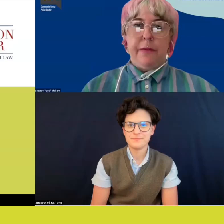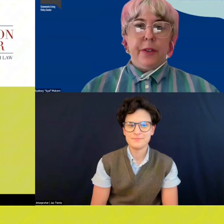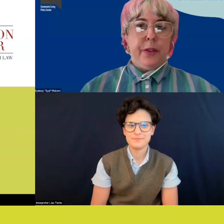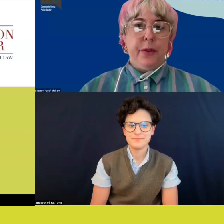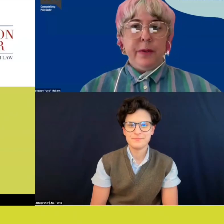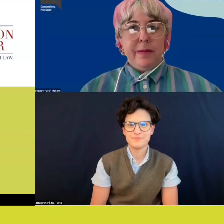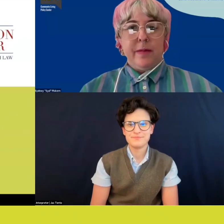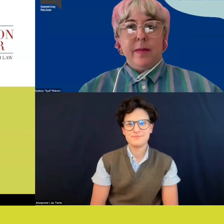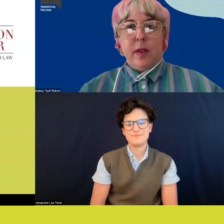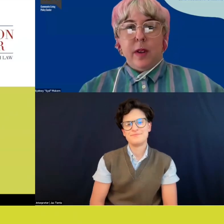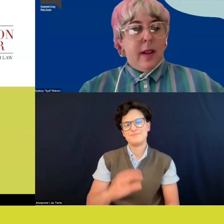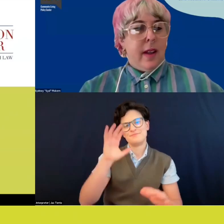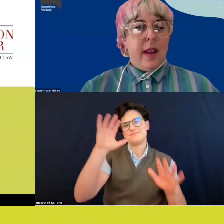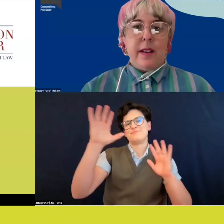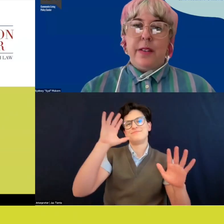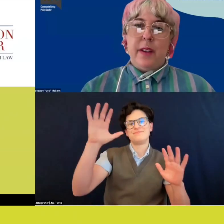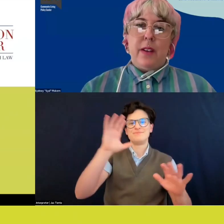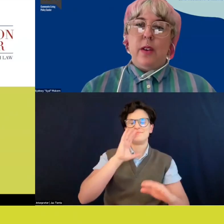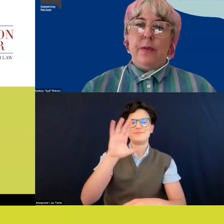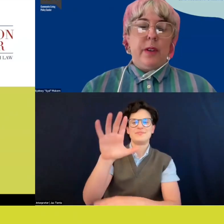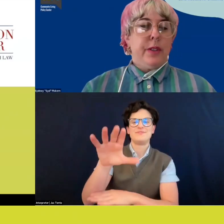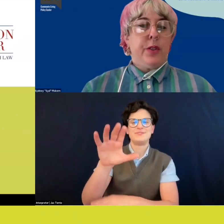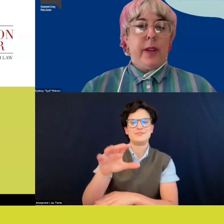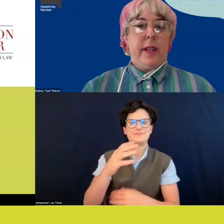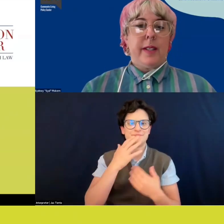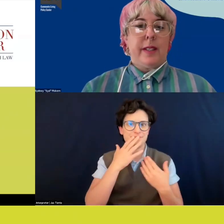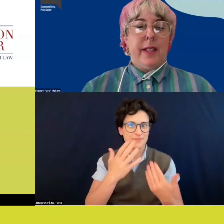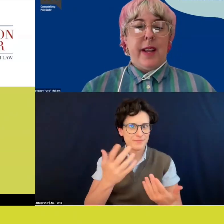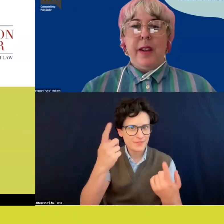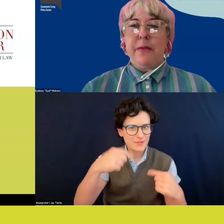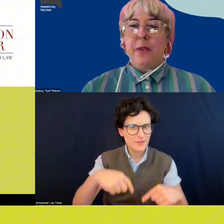Good afternoon, and thank you for joining us today